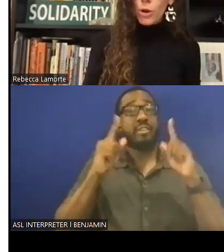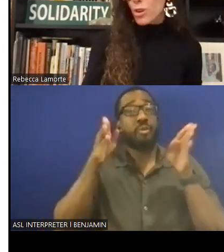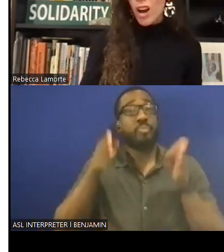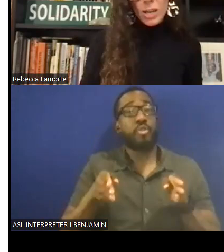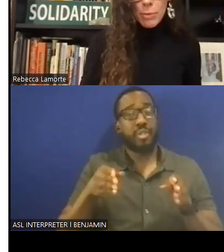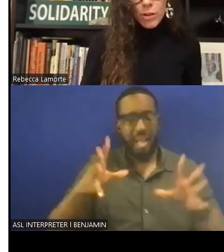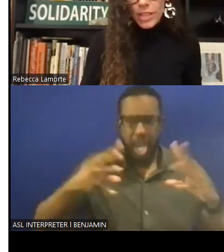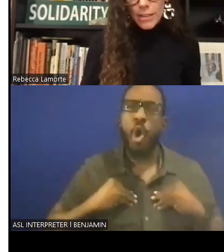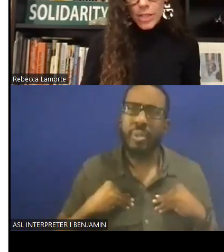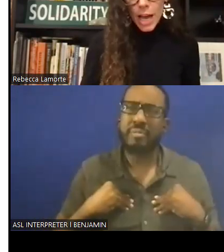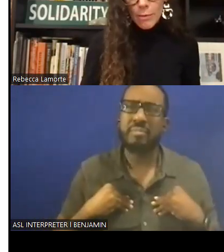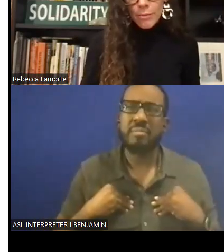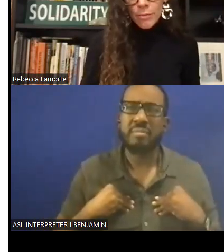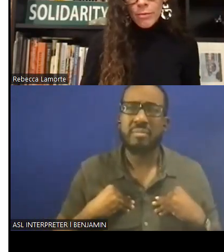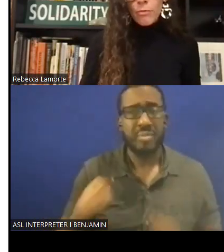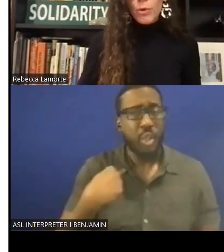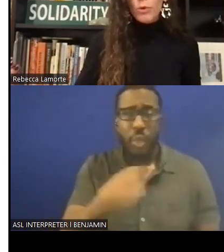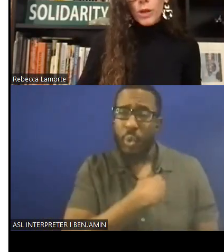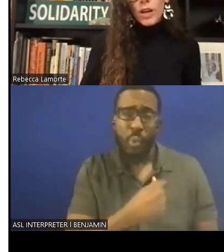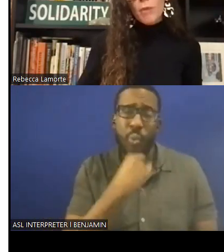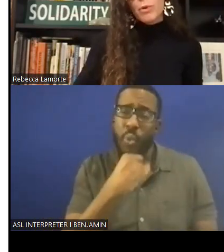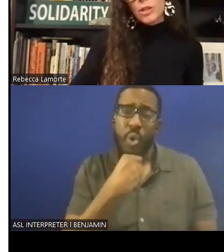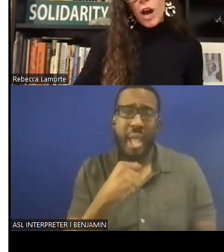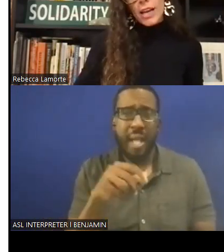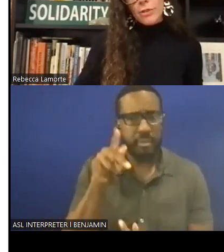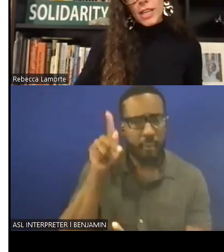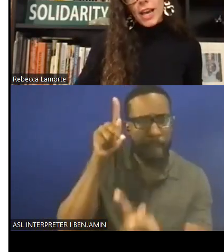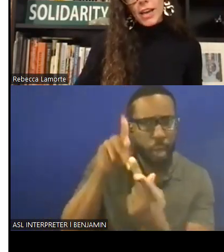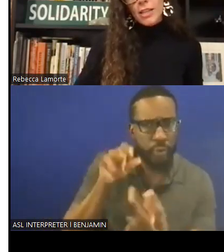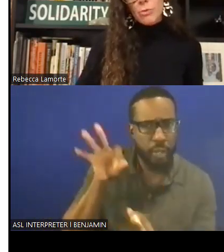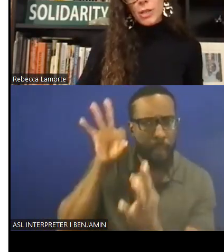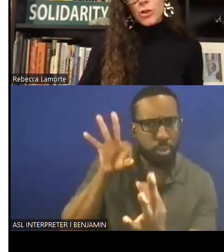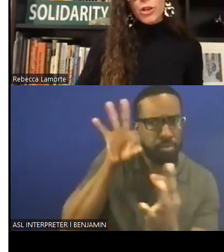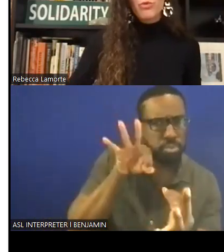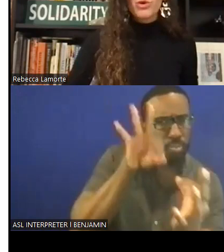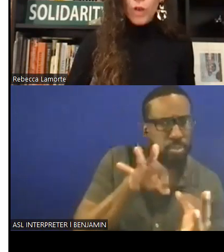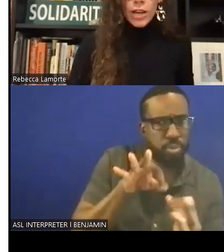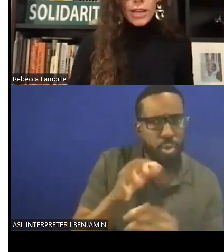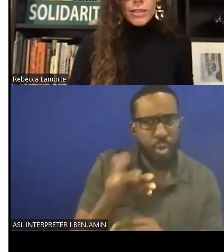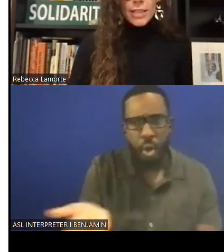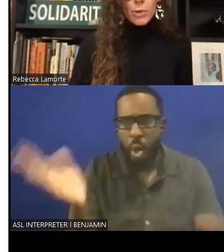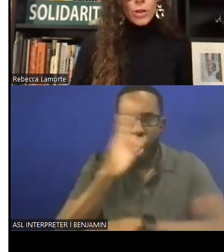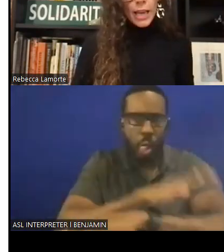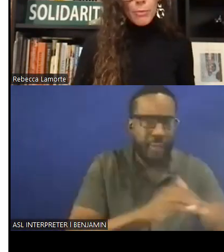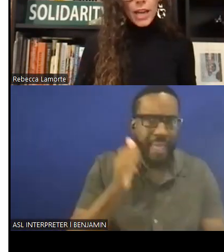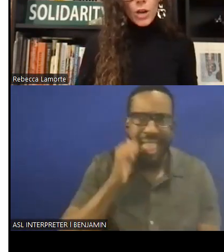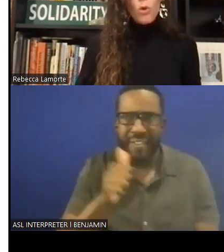where we're not gonna be perfect every time. But when we wake up and we try every day to be sure that we're running an accessible campaign,